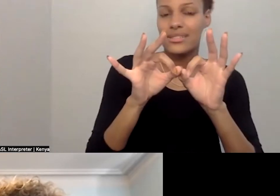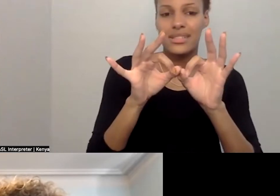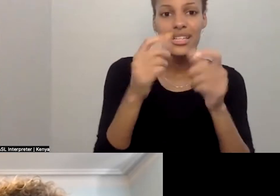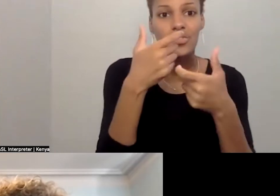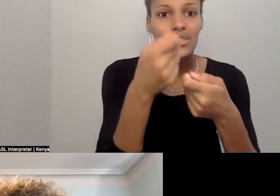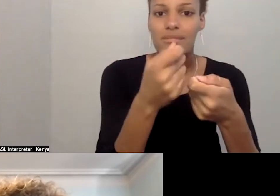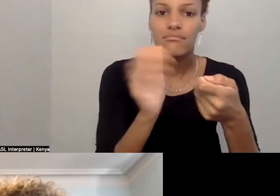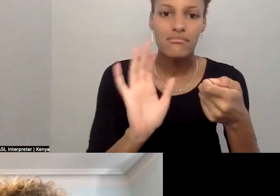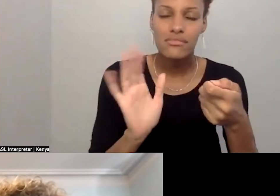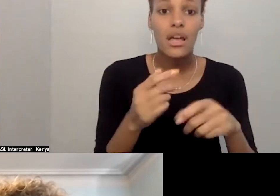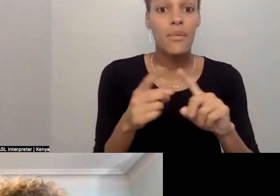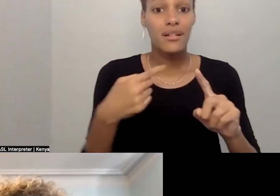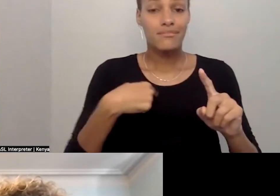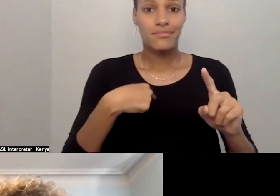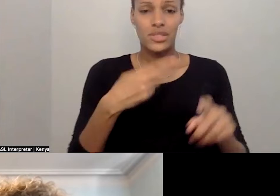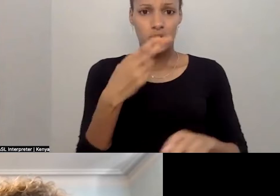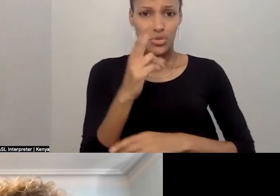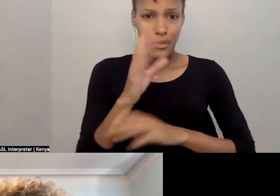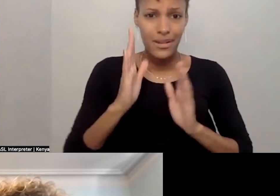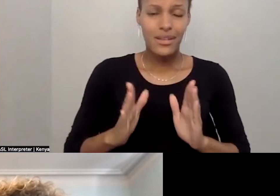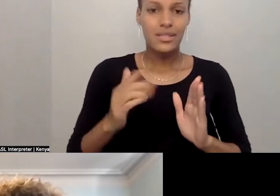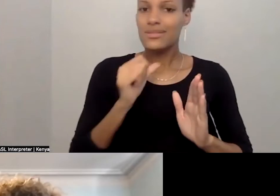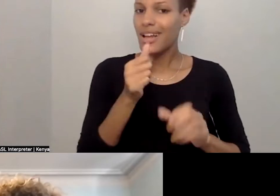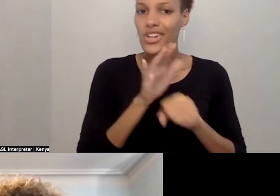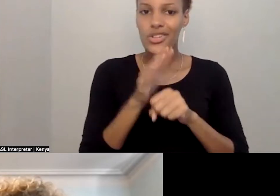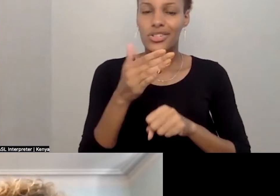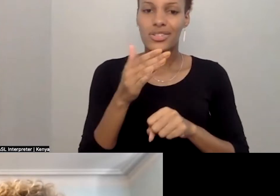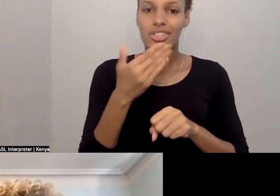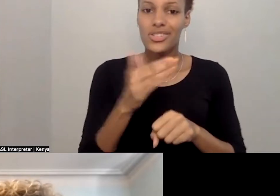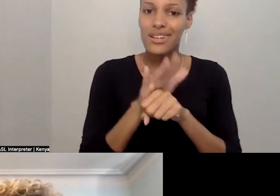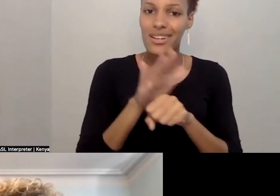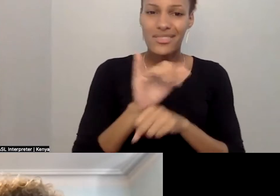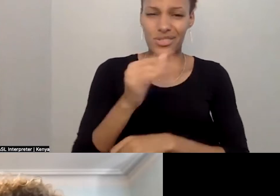as historians we haven't done a good enough job in talking about that nuance, in talking about